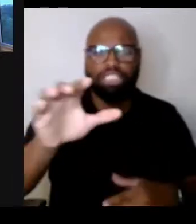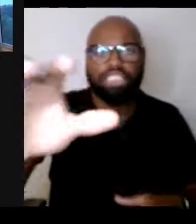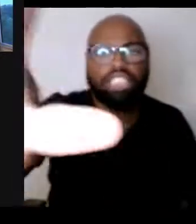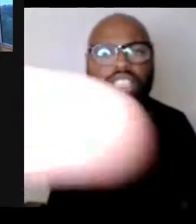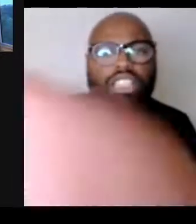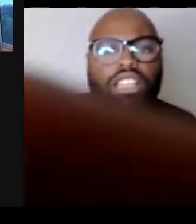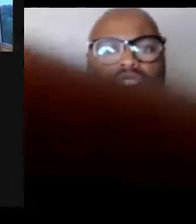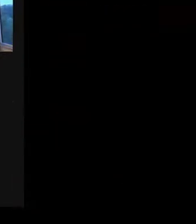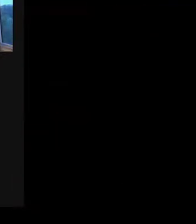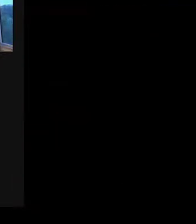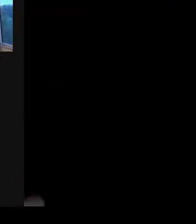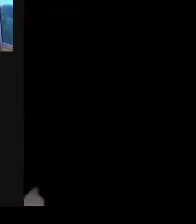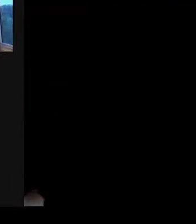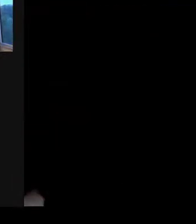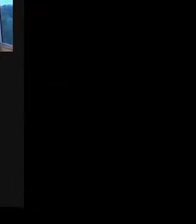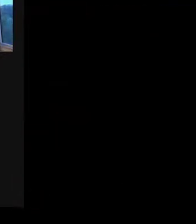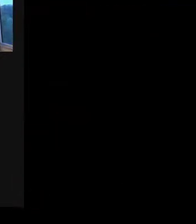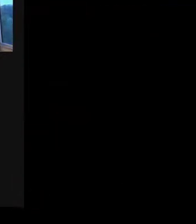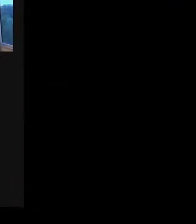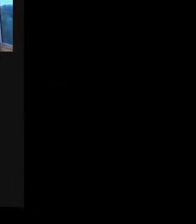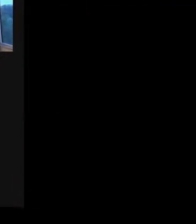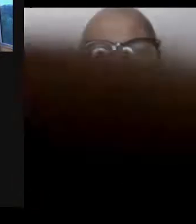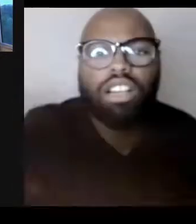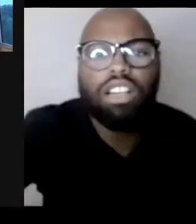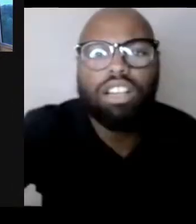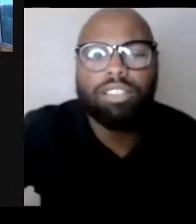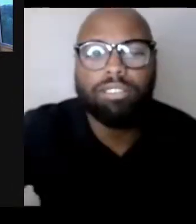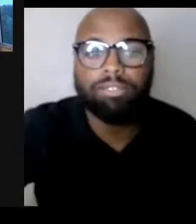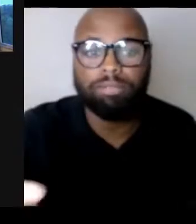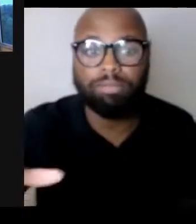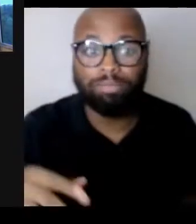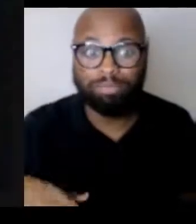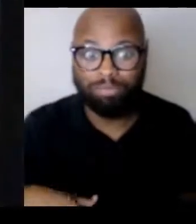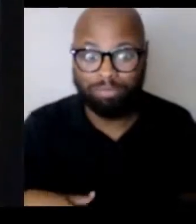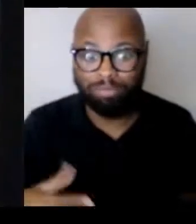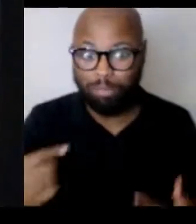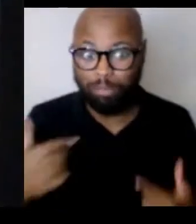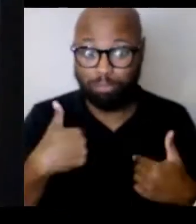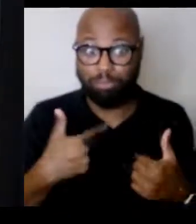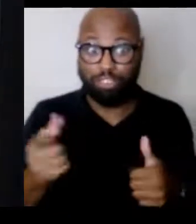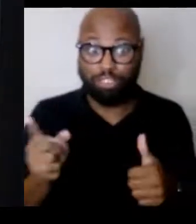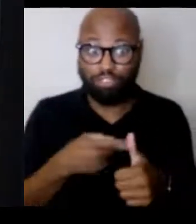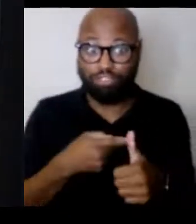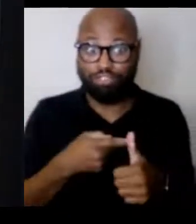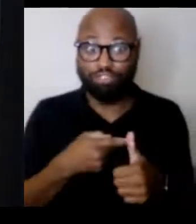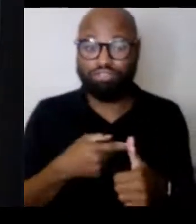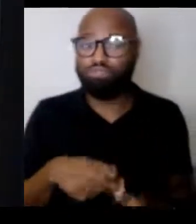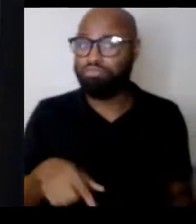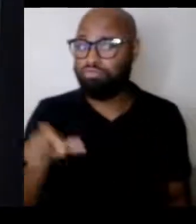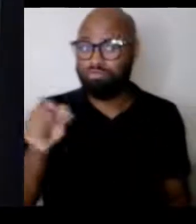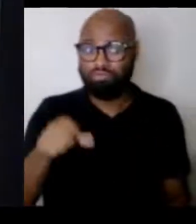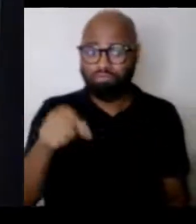I will go first, Cynthia, Cristina, sorry. Ravi go on. Yeah, New York city is a sanctuary city,